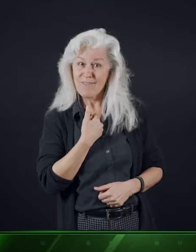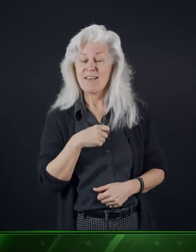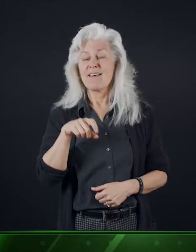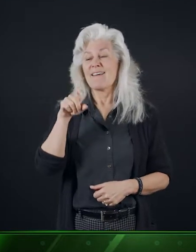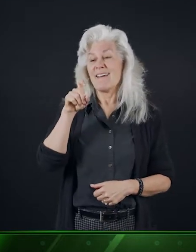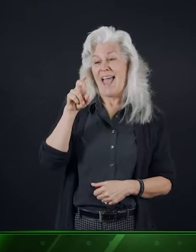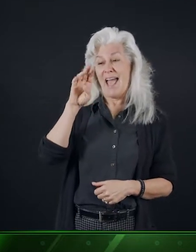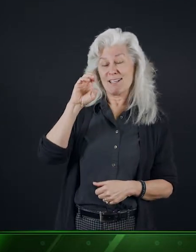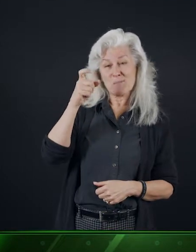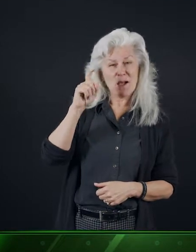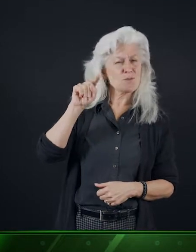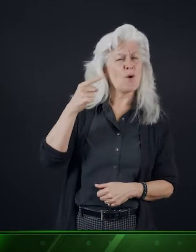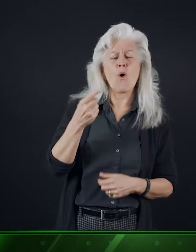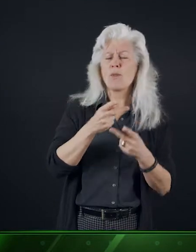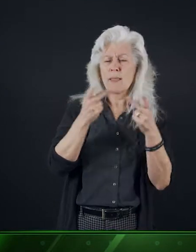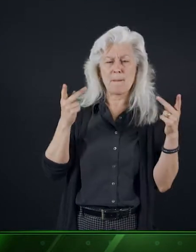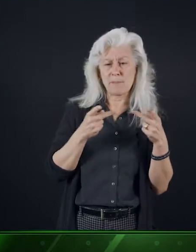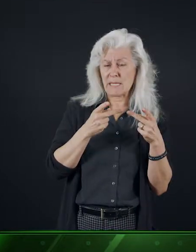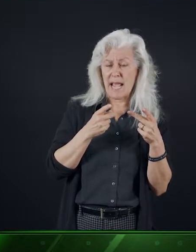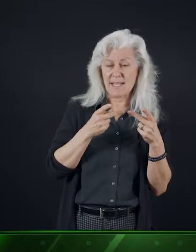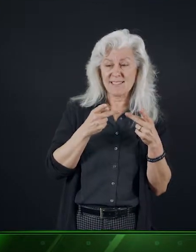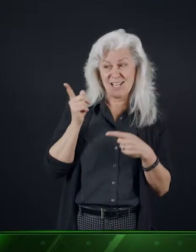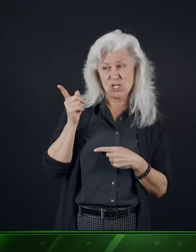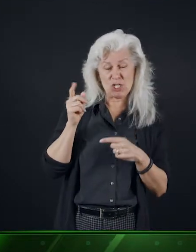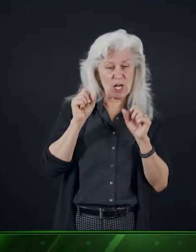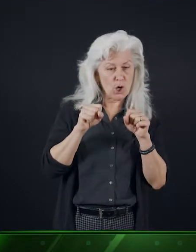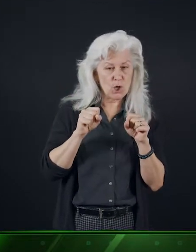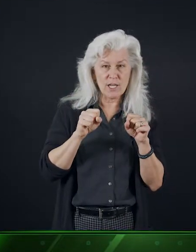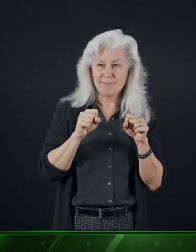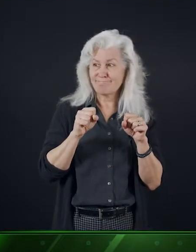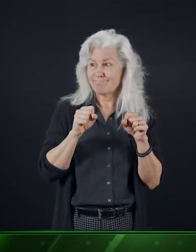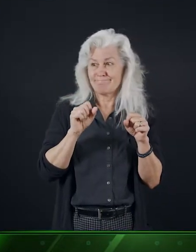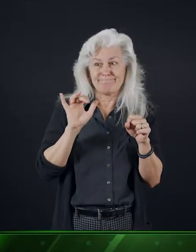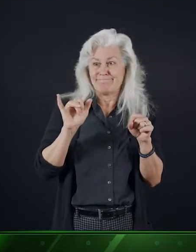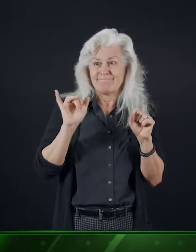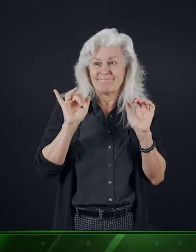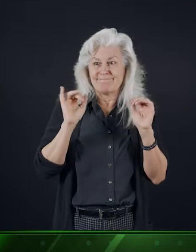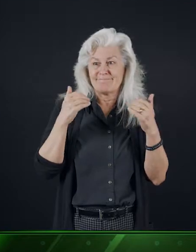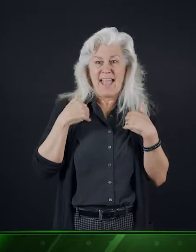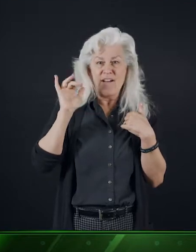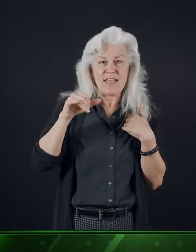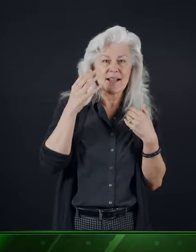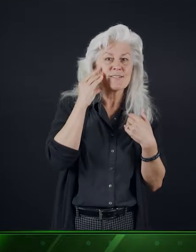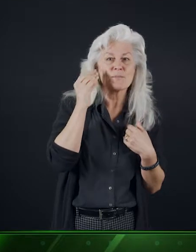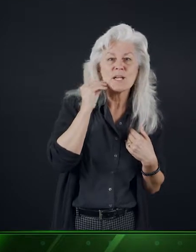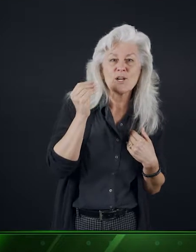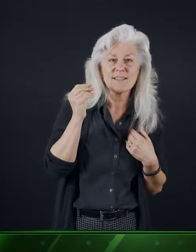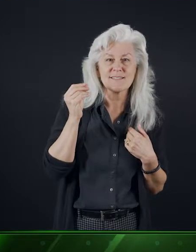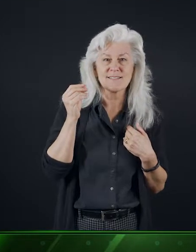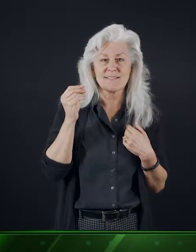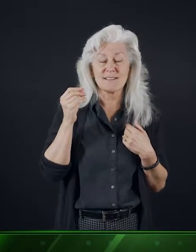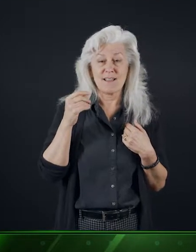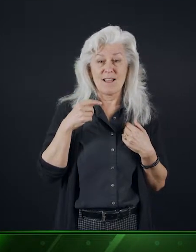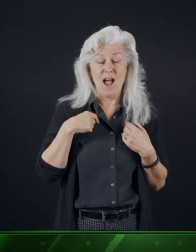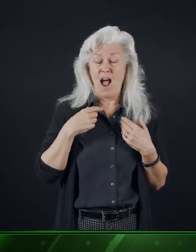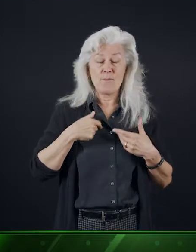Xbox was the only place Lindsey could have had that experience. When the Reddit post happened, I was overwhelmed.